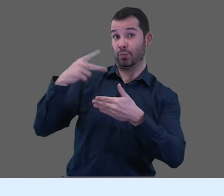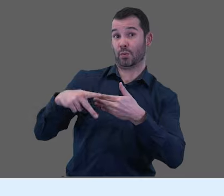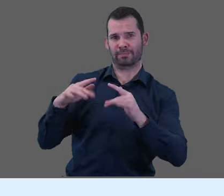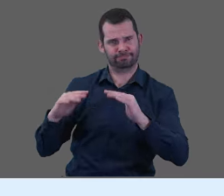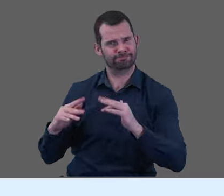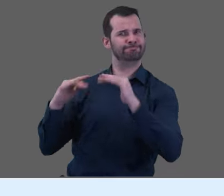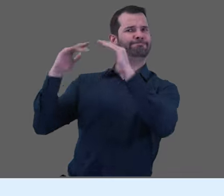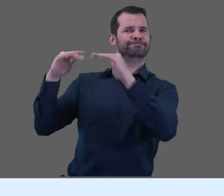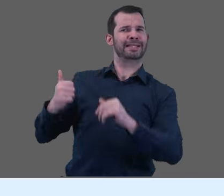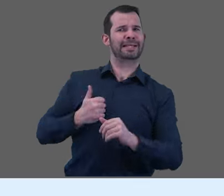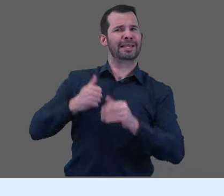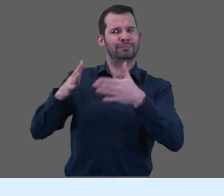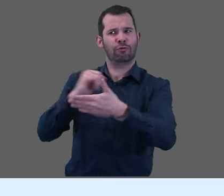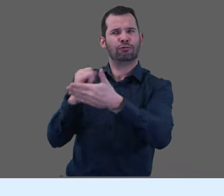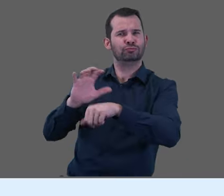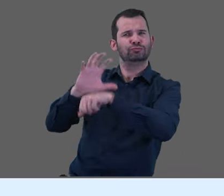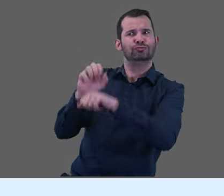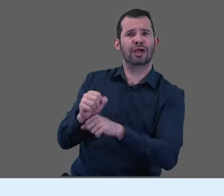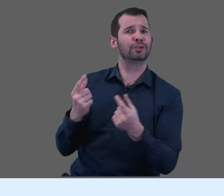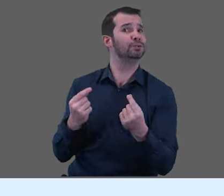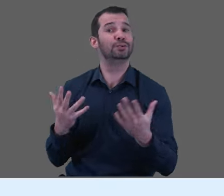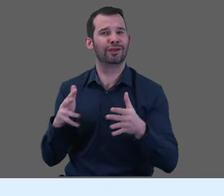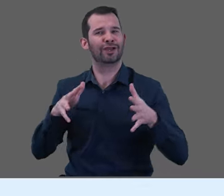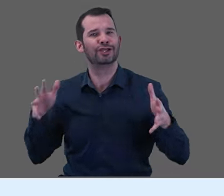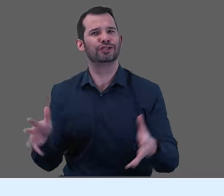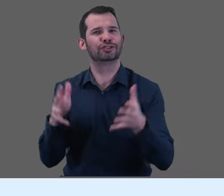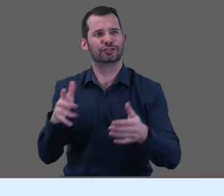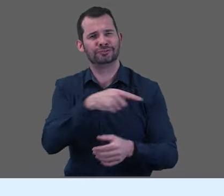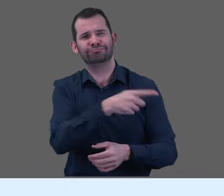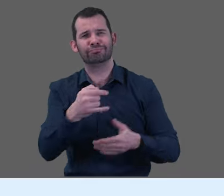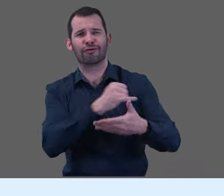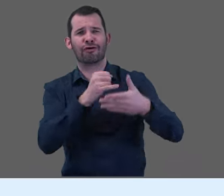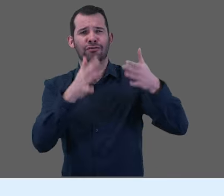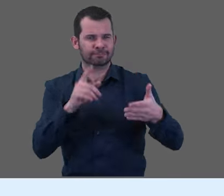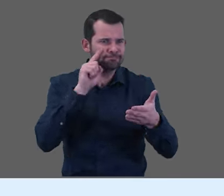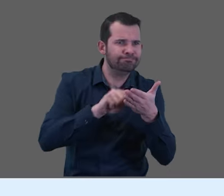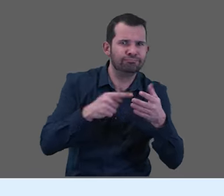This program advances Canadian artistic practices by encouraging artists